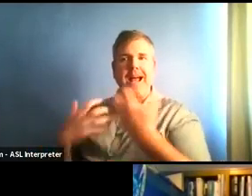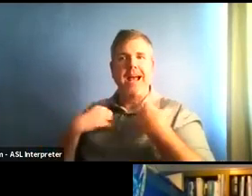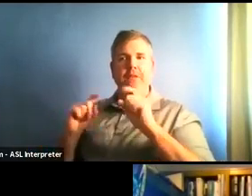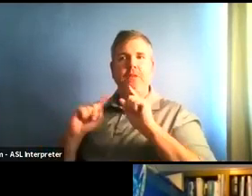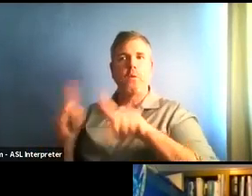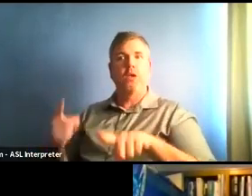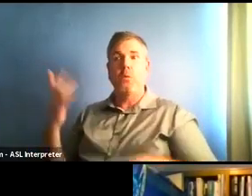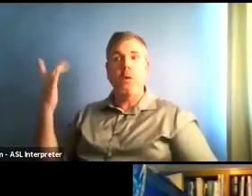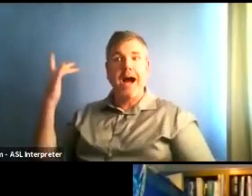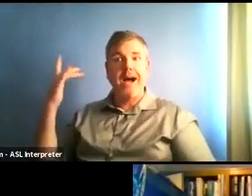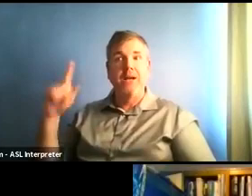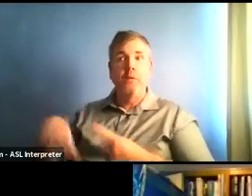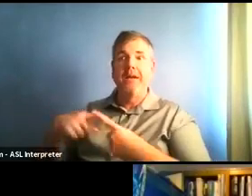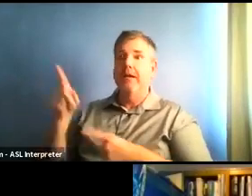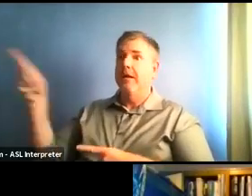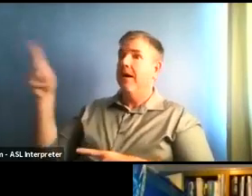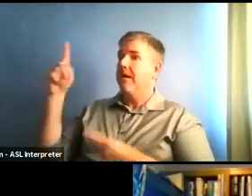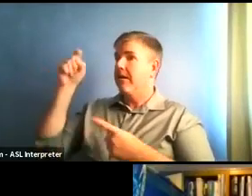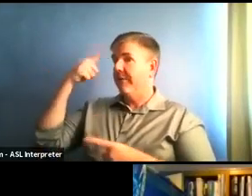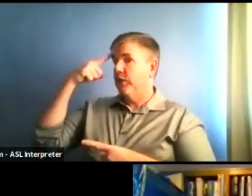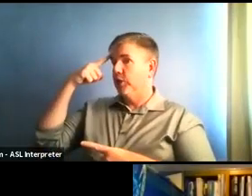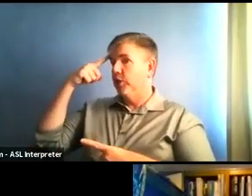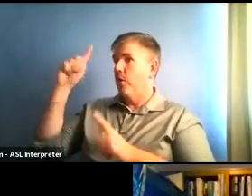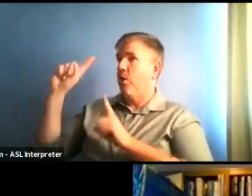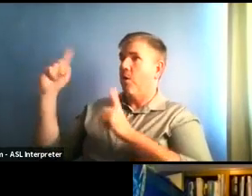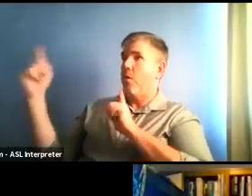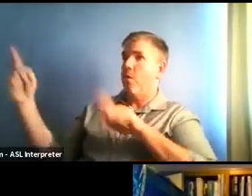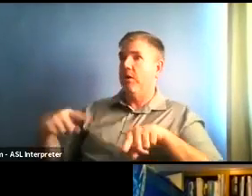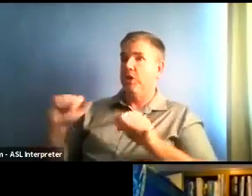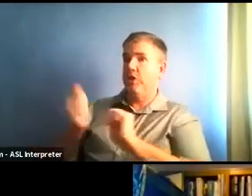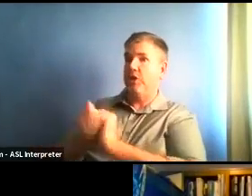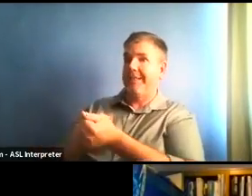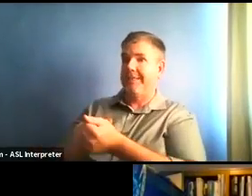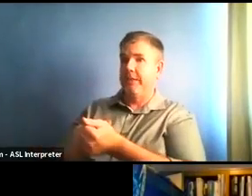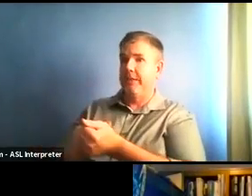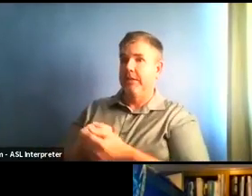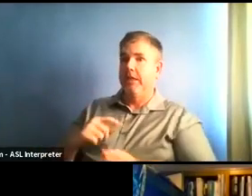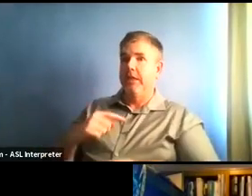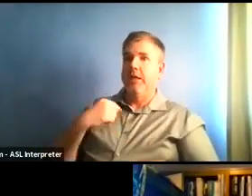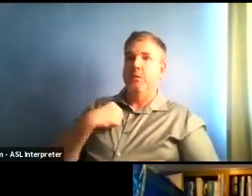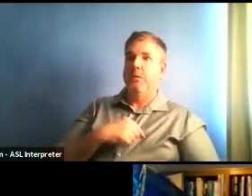we would not have to then issue a new order from our standpoint, rather, this